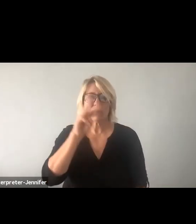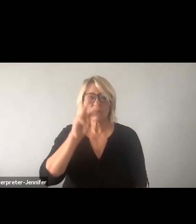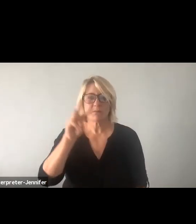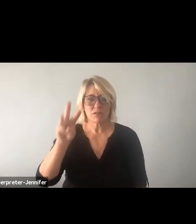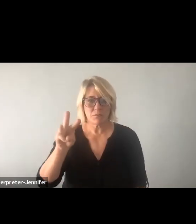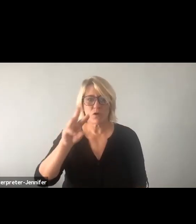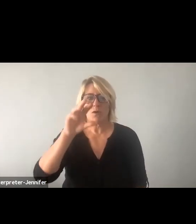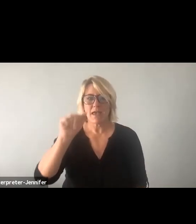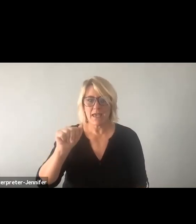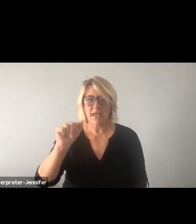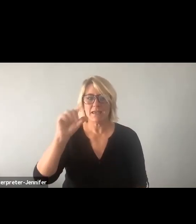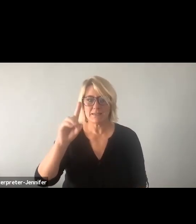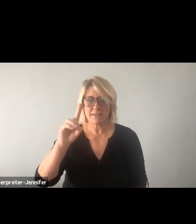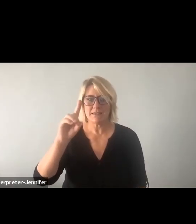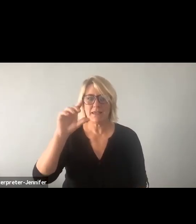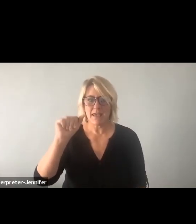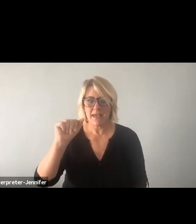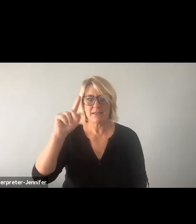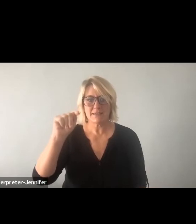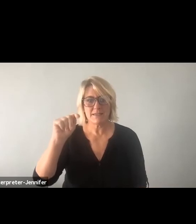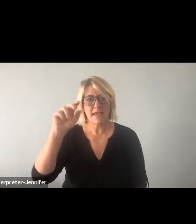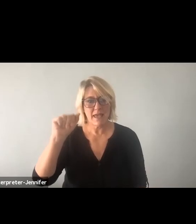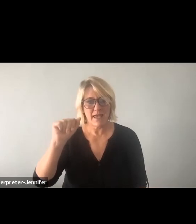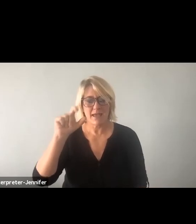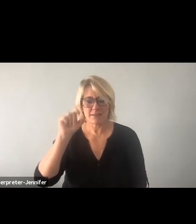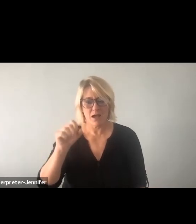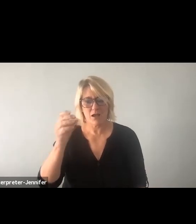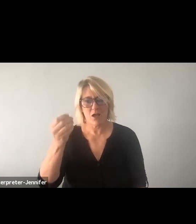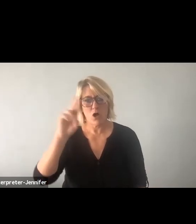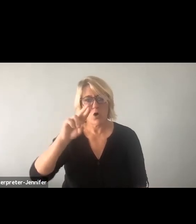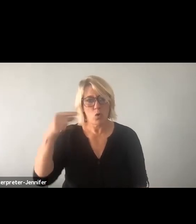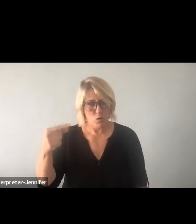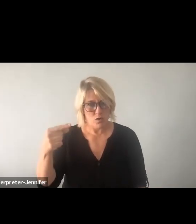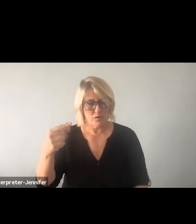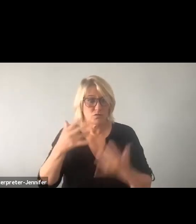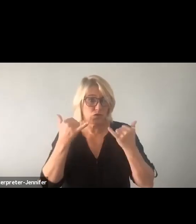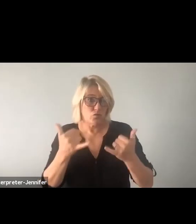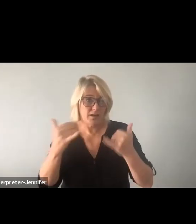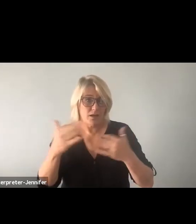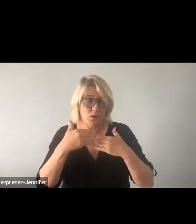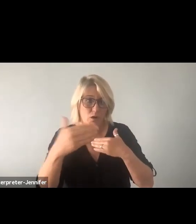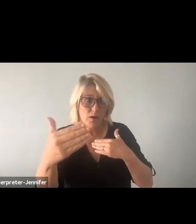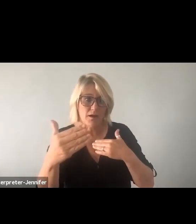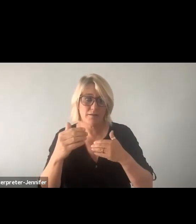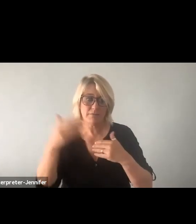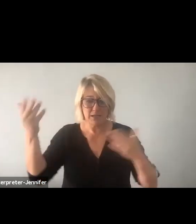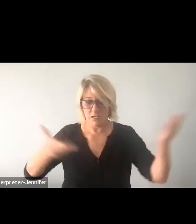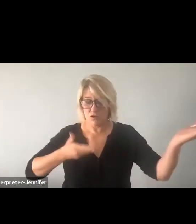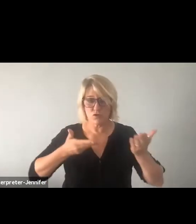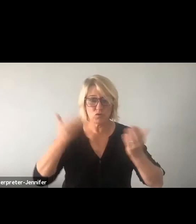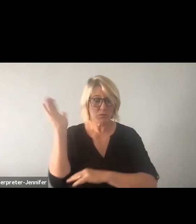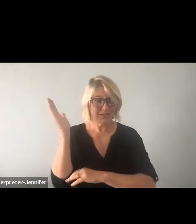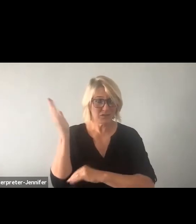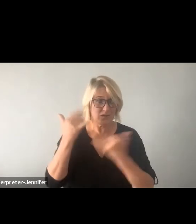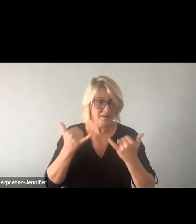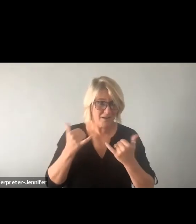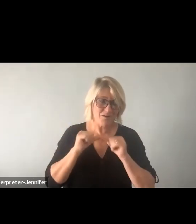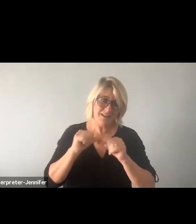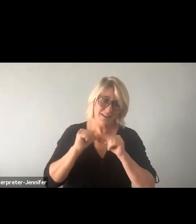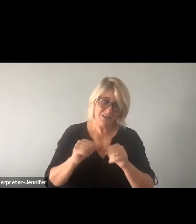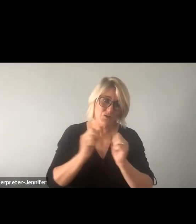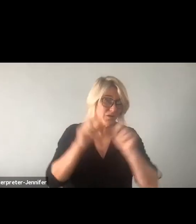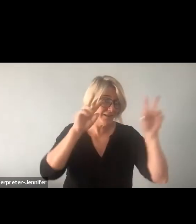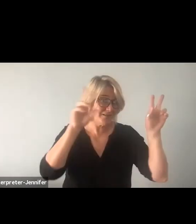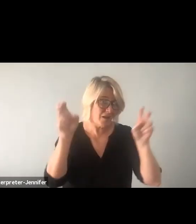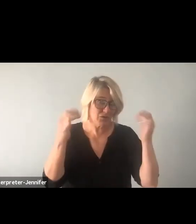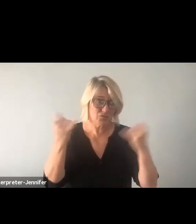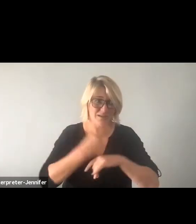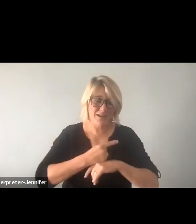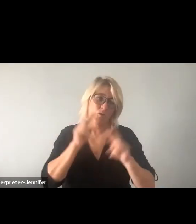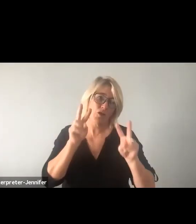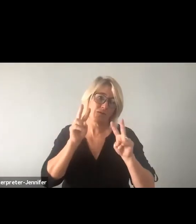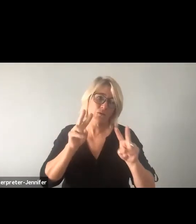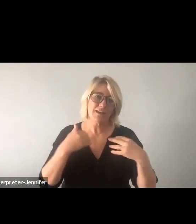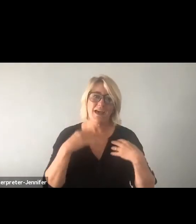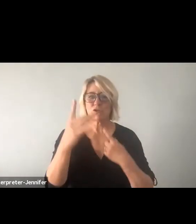you on that exhibit page, as well. But